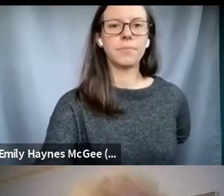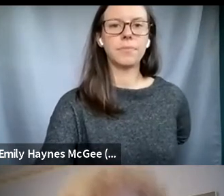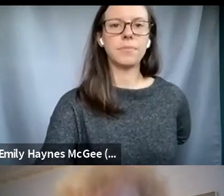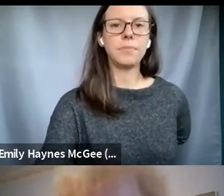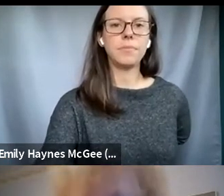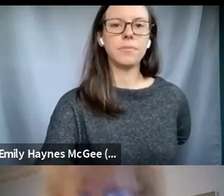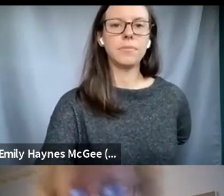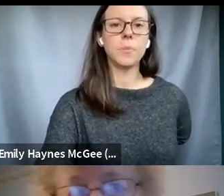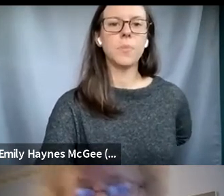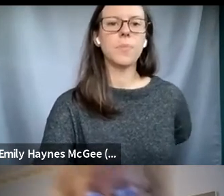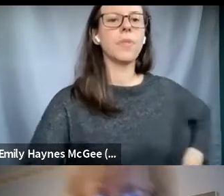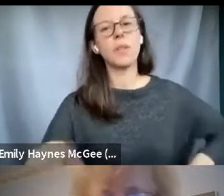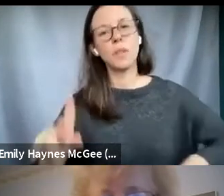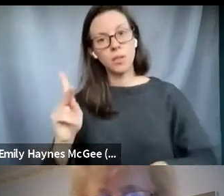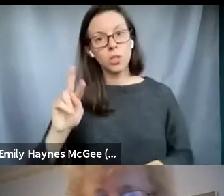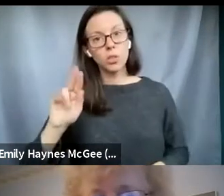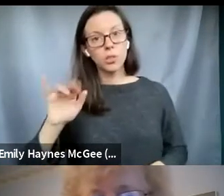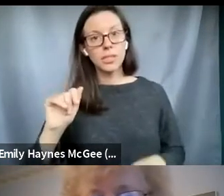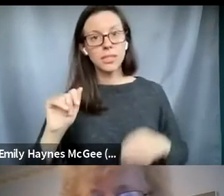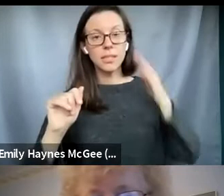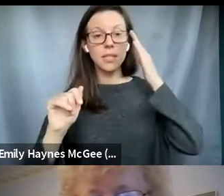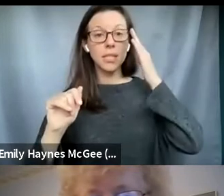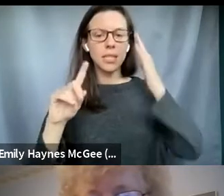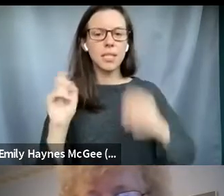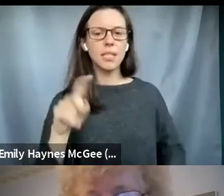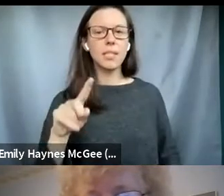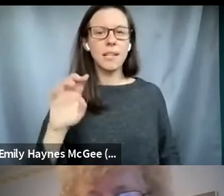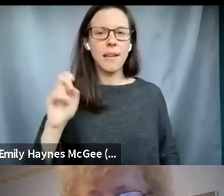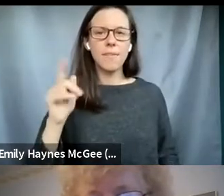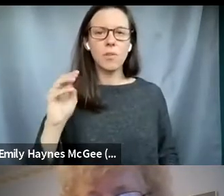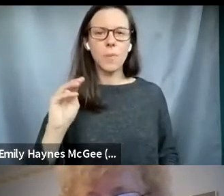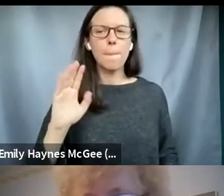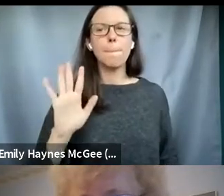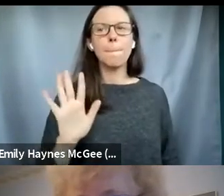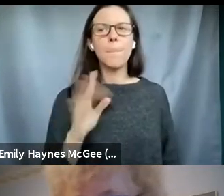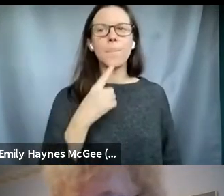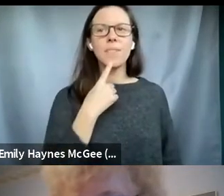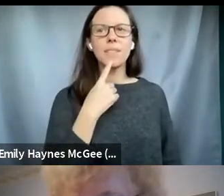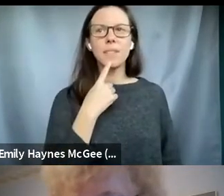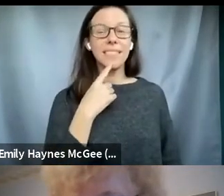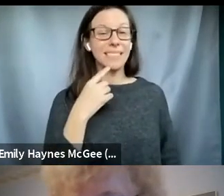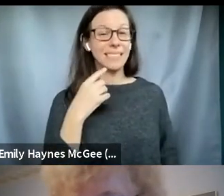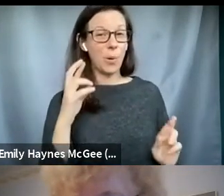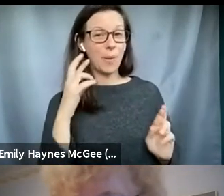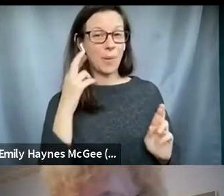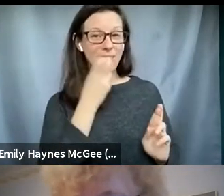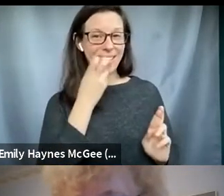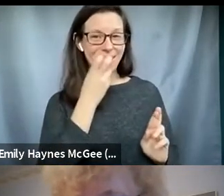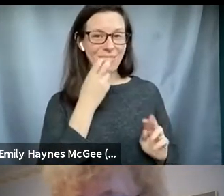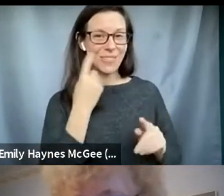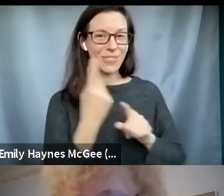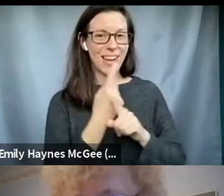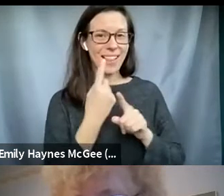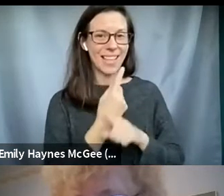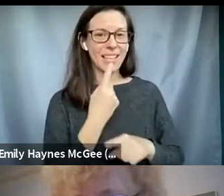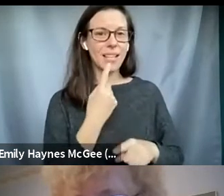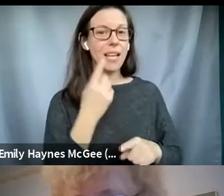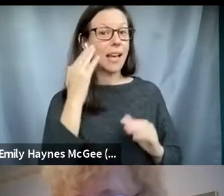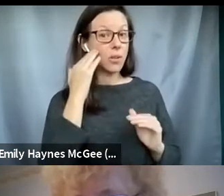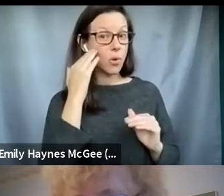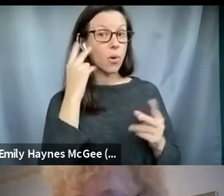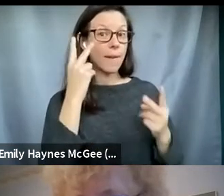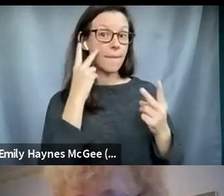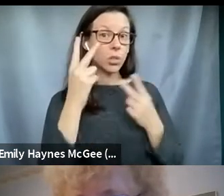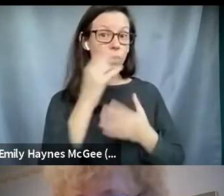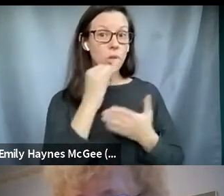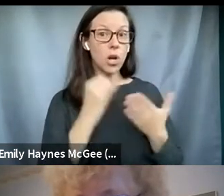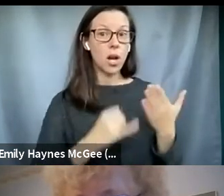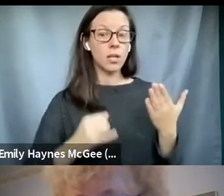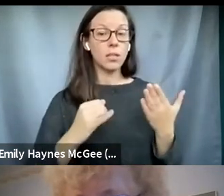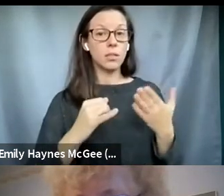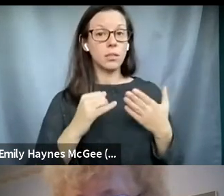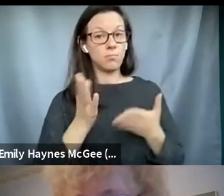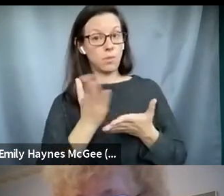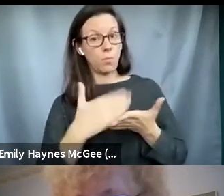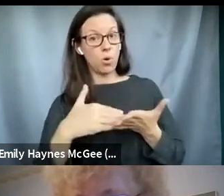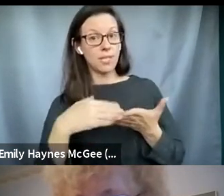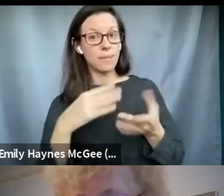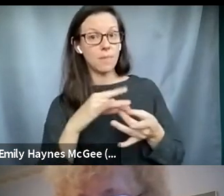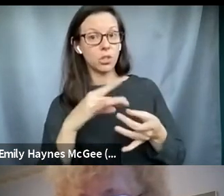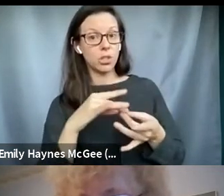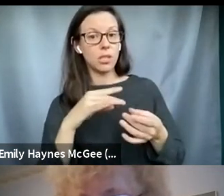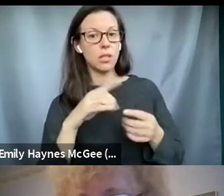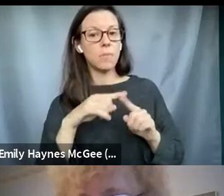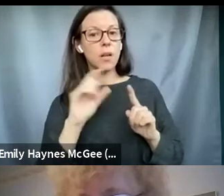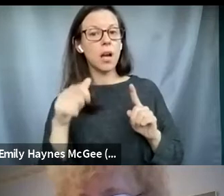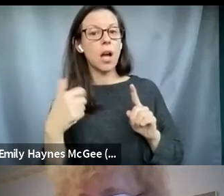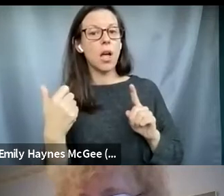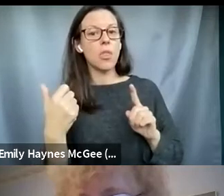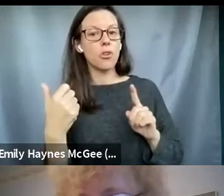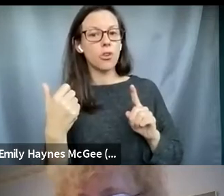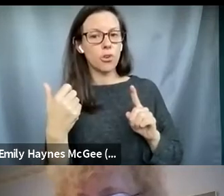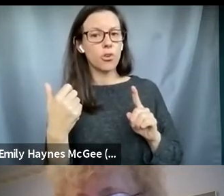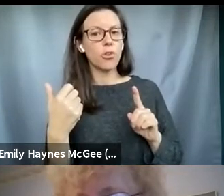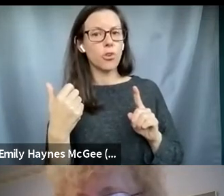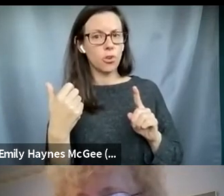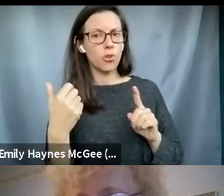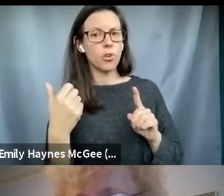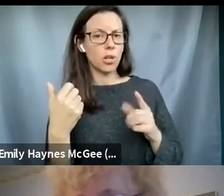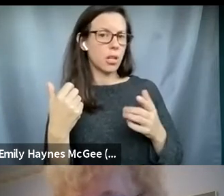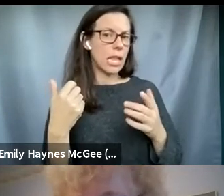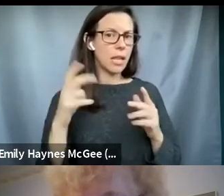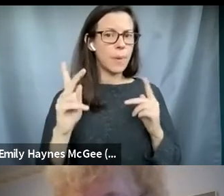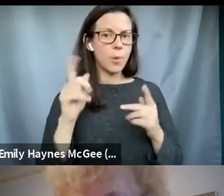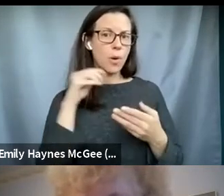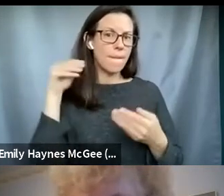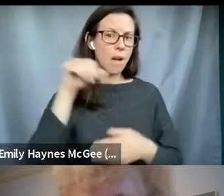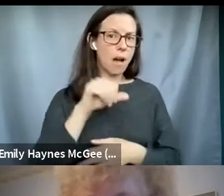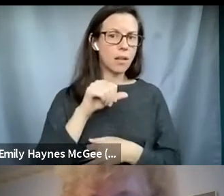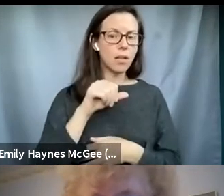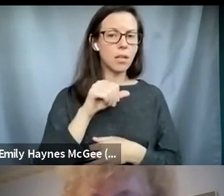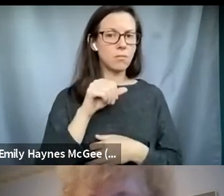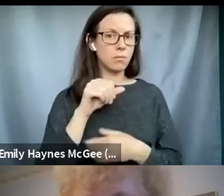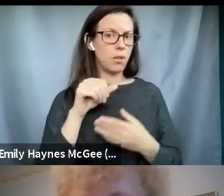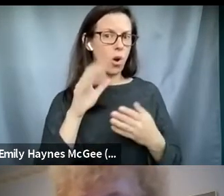There's another question